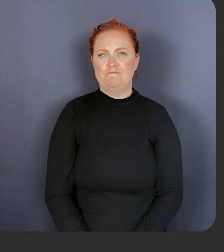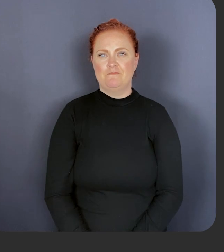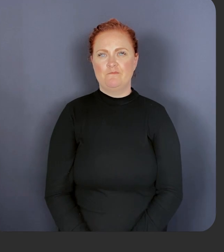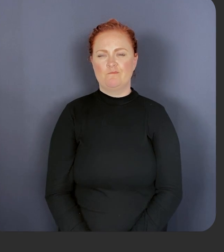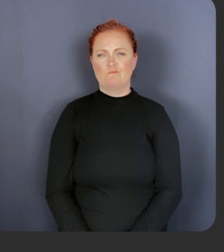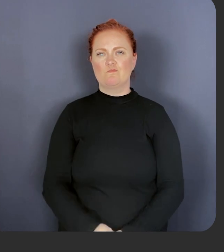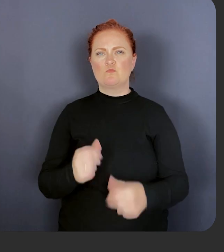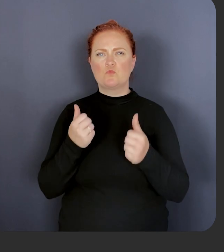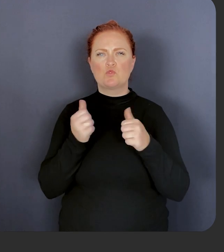Let's try use.